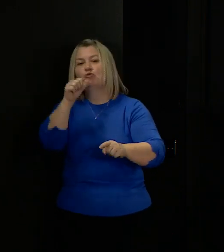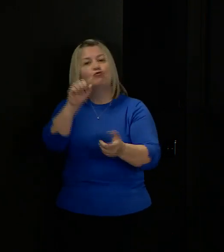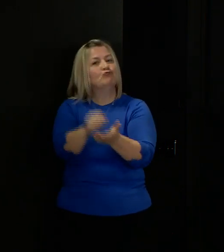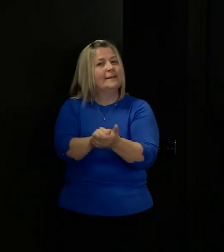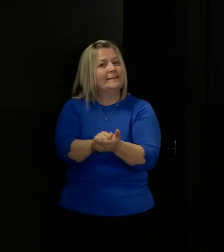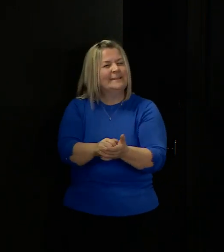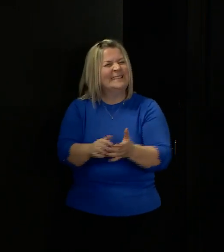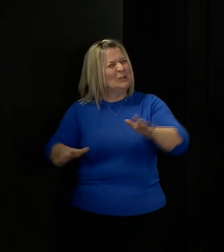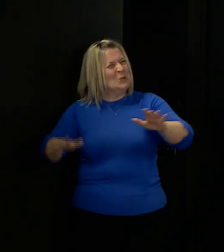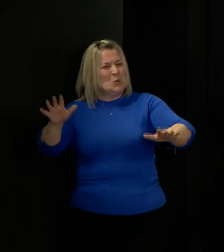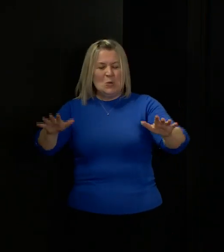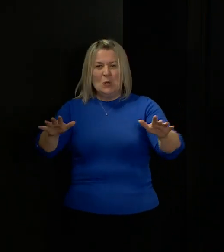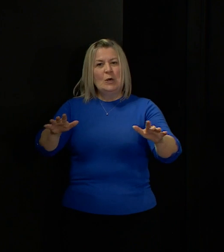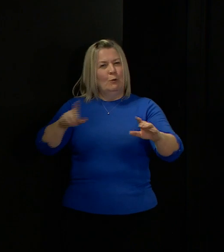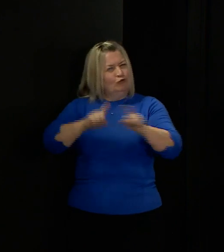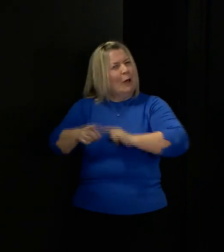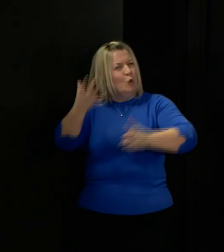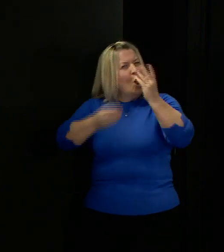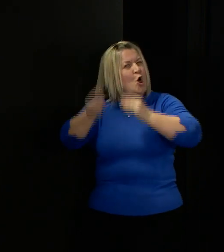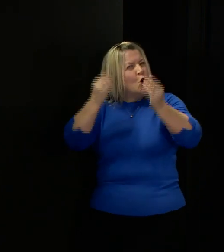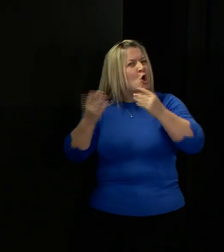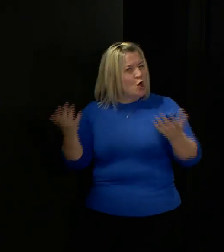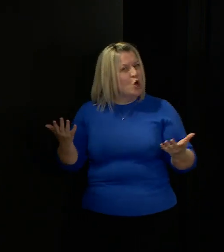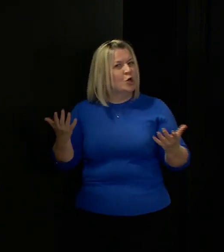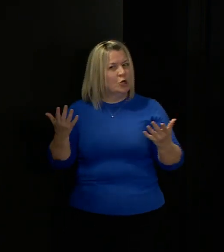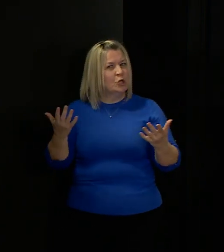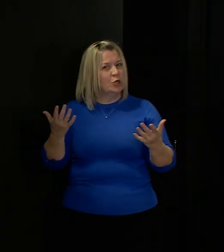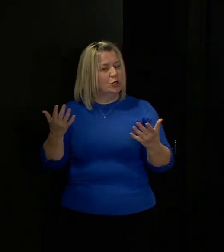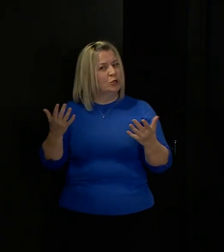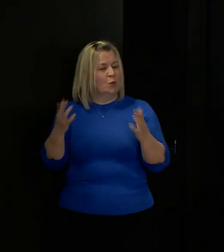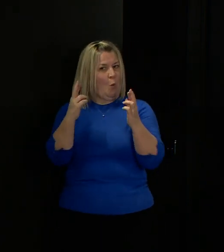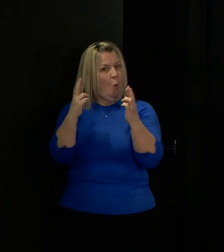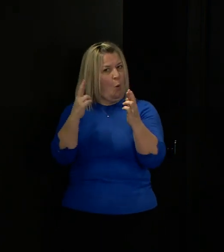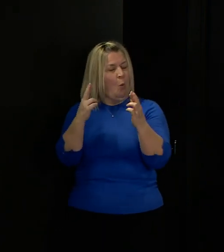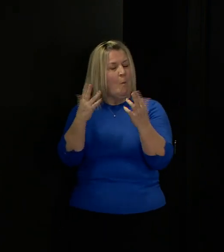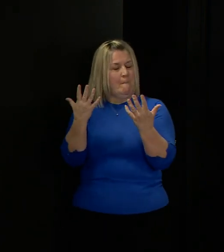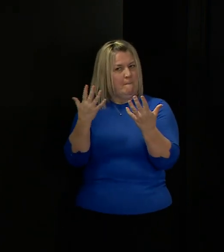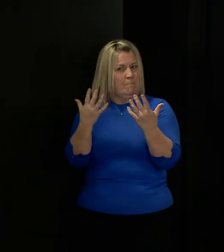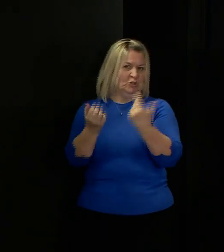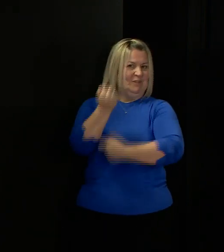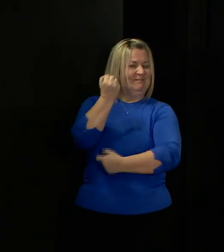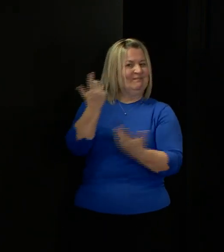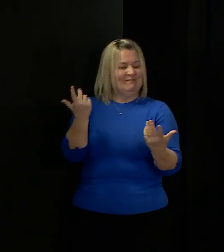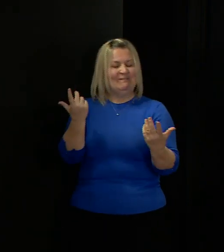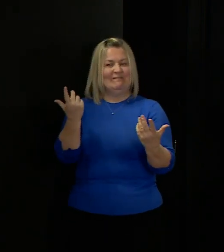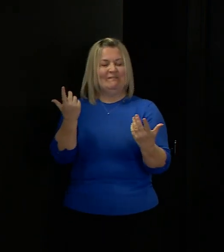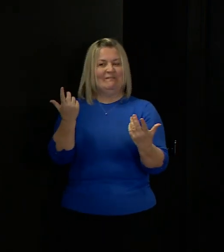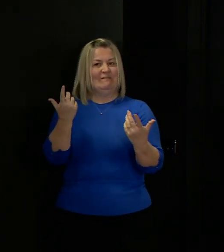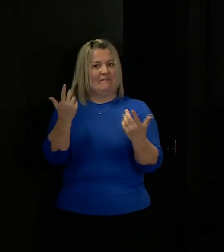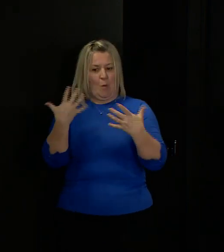so as I say we're learning all the time as to how the antibody reaction in the